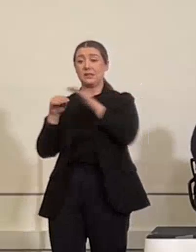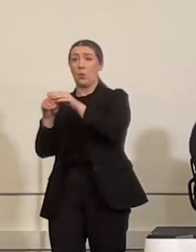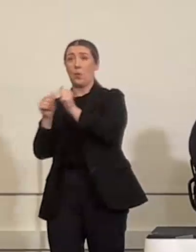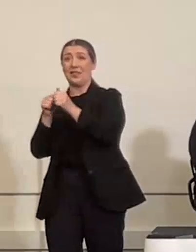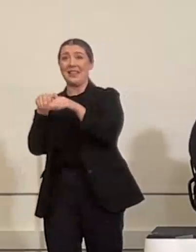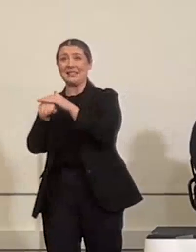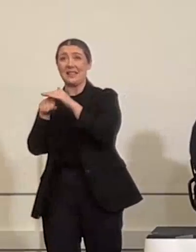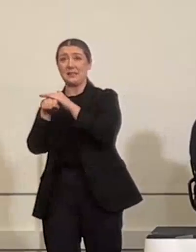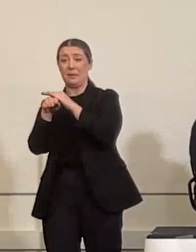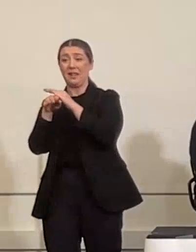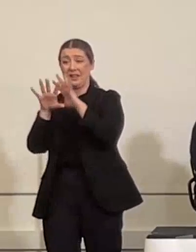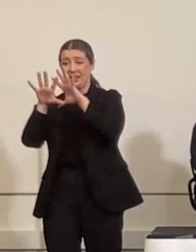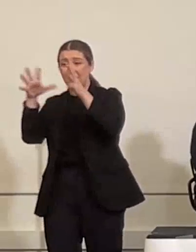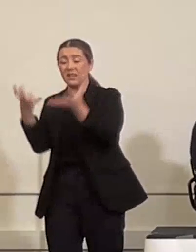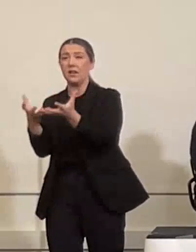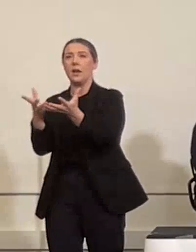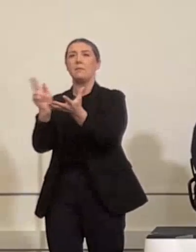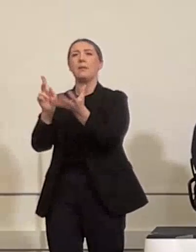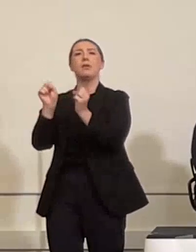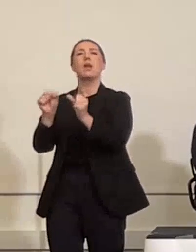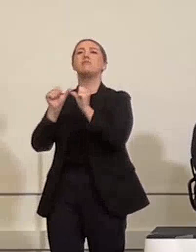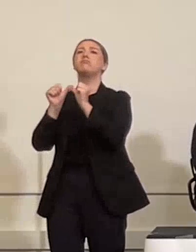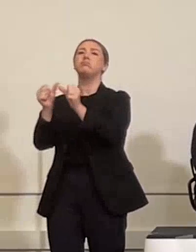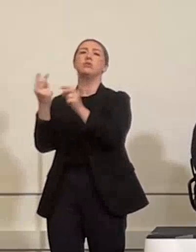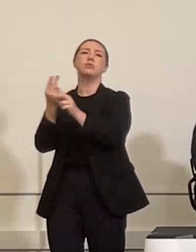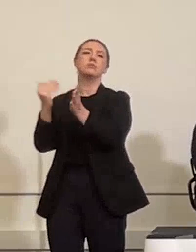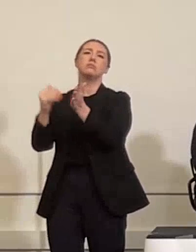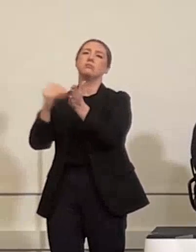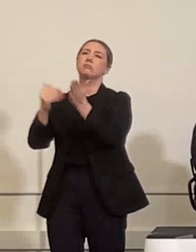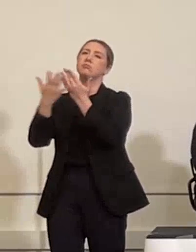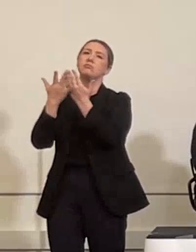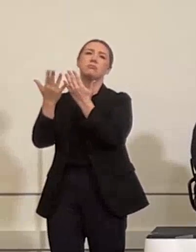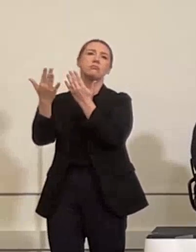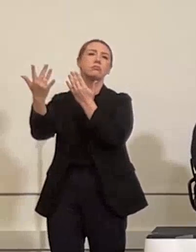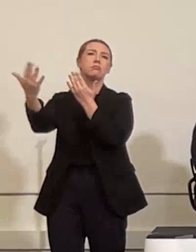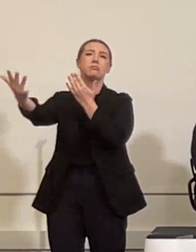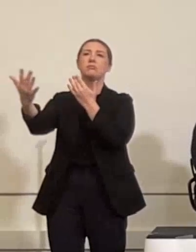continue to use it time after time of all different abilities.